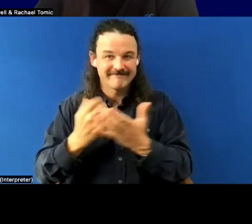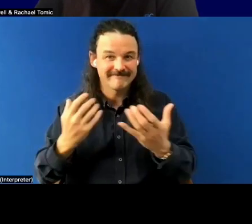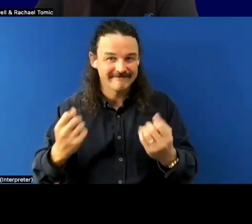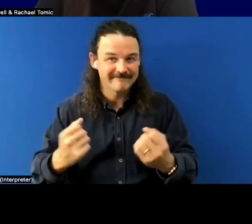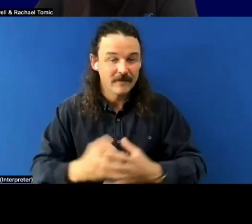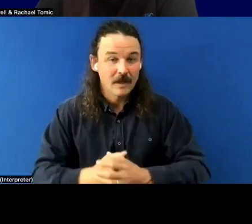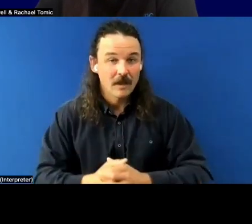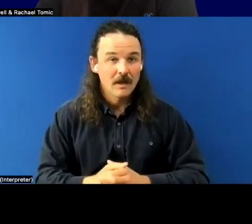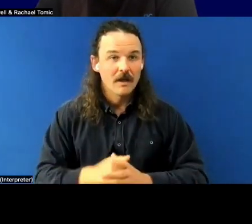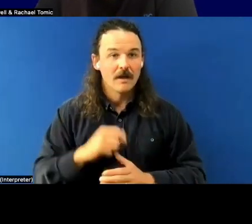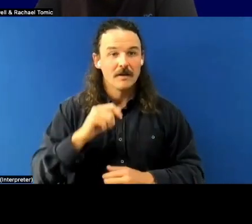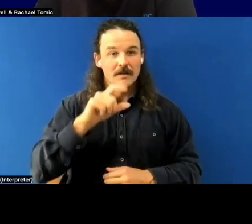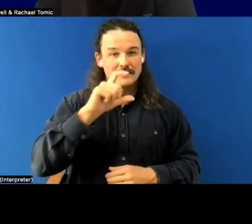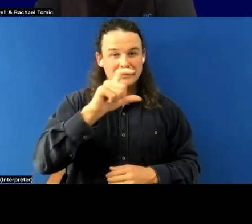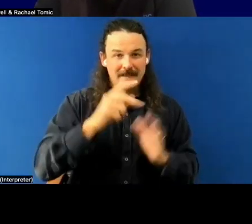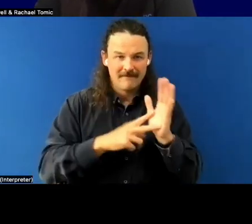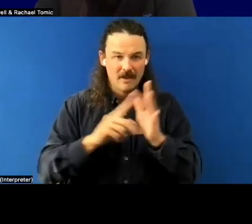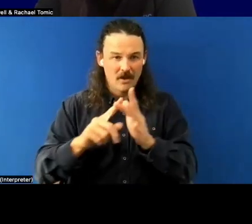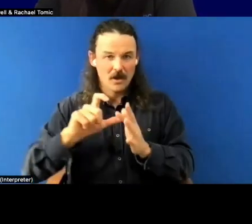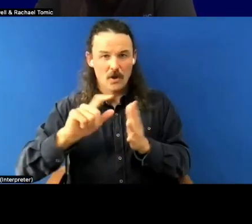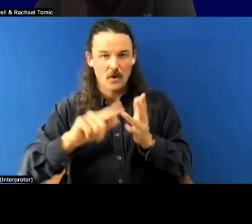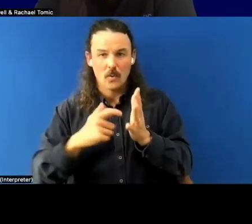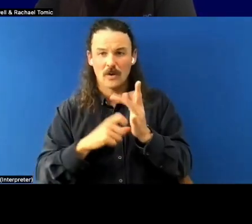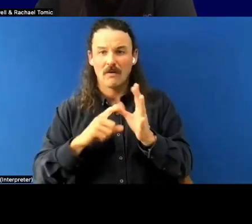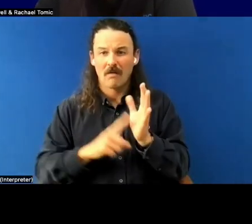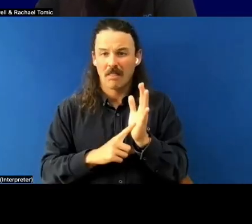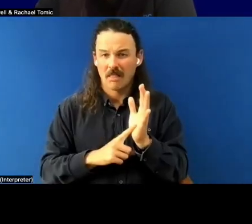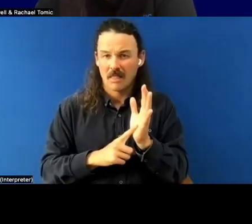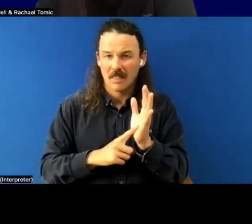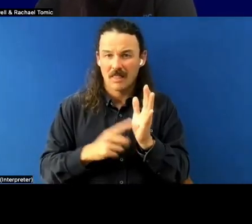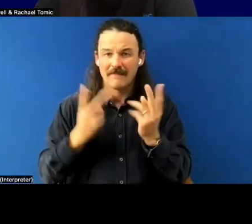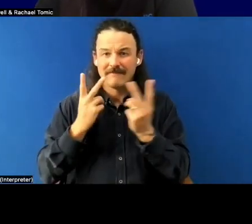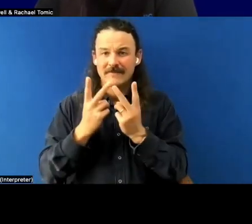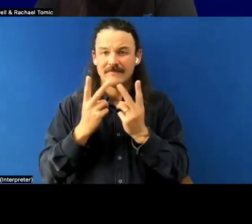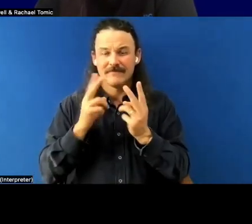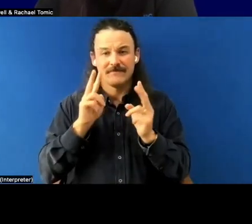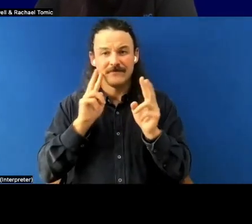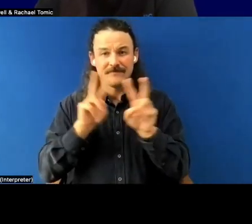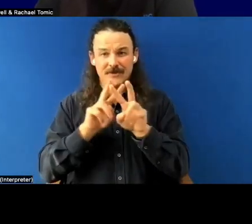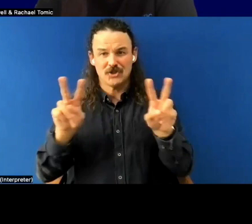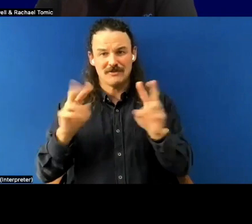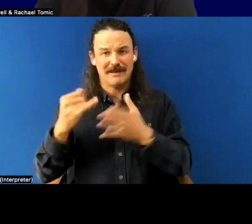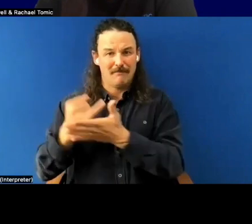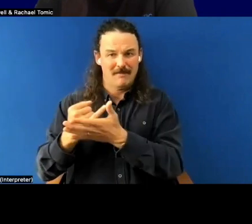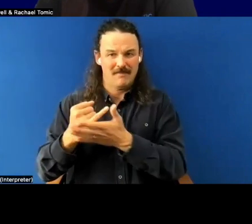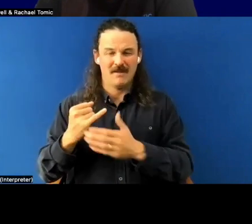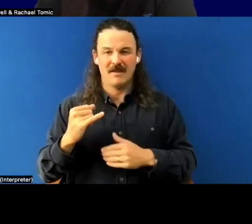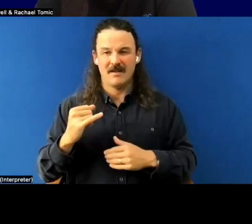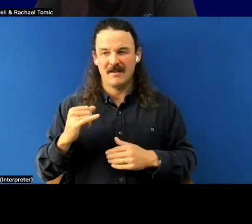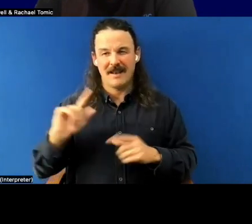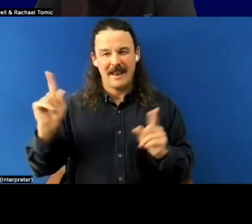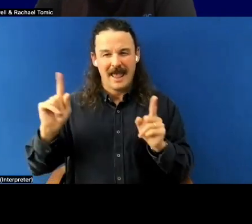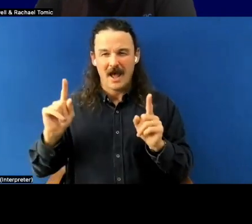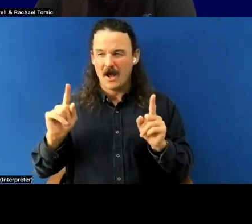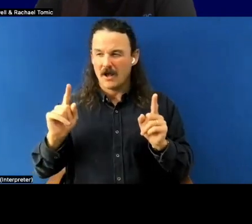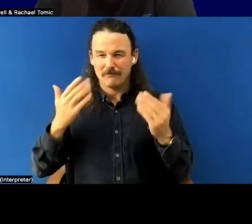cortical vision impairment, is still emerging in the community, this is still an estimated figure.